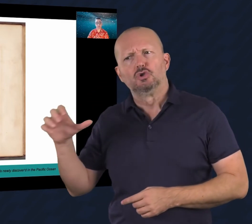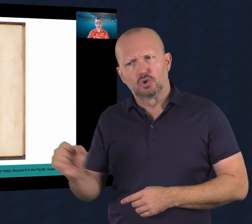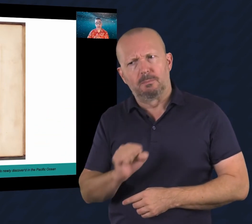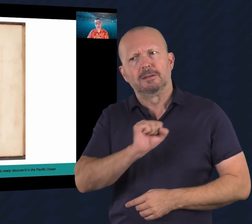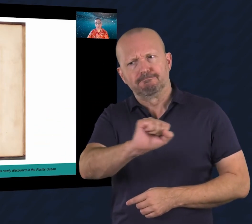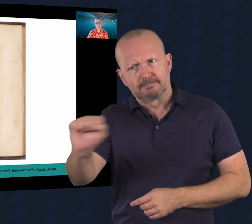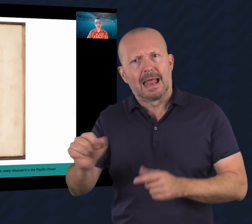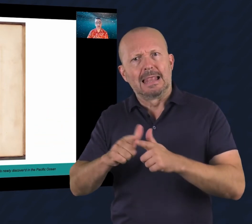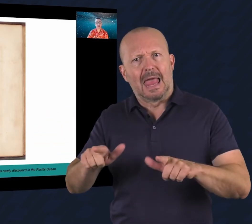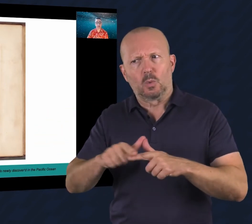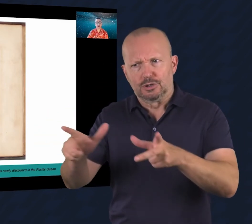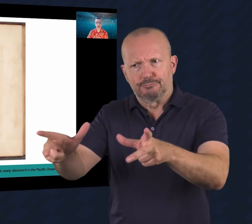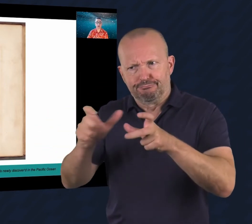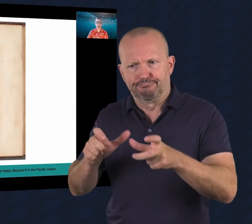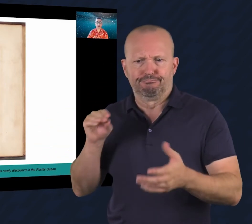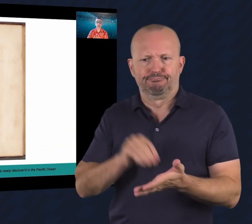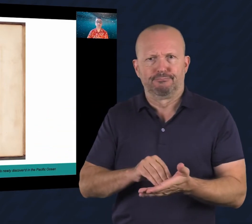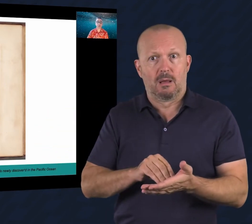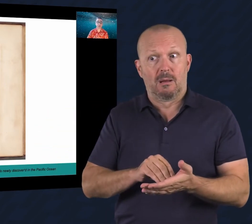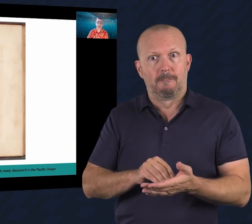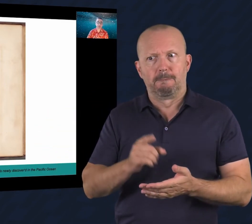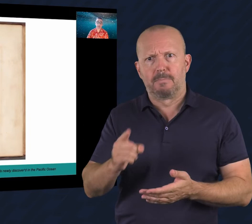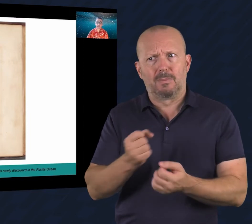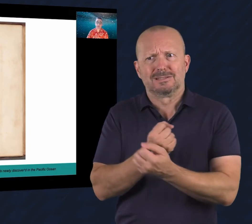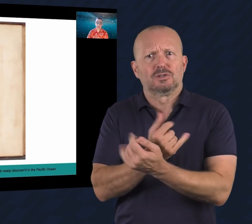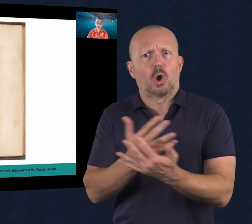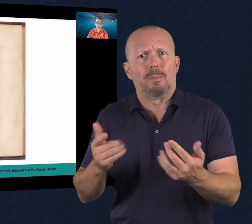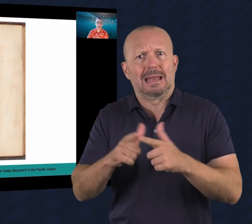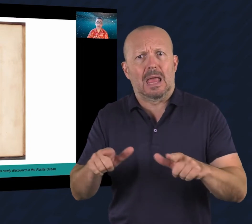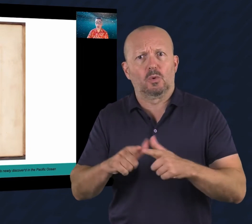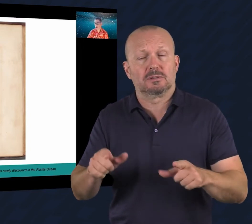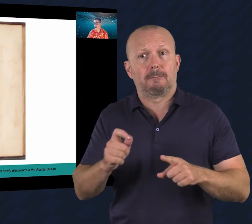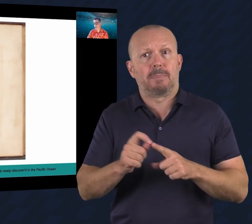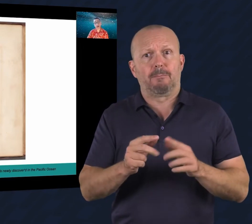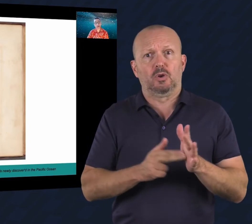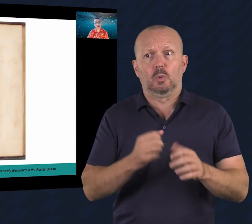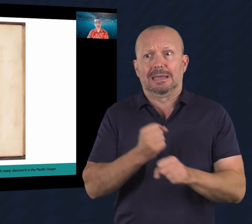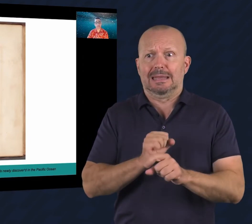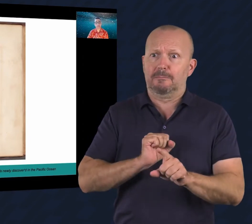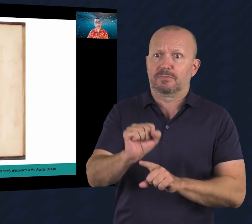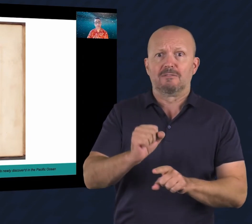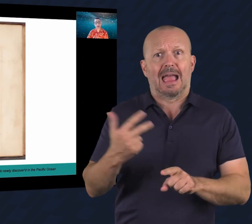and naturally, this became a debate around which language should be used, given Papua New Guinea alone has over 800.